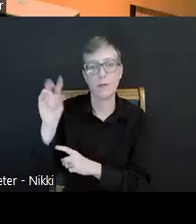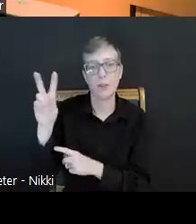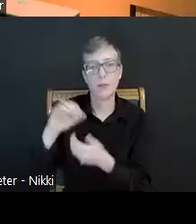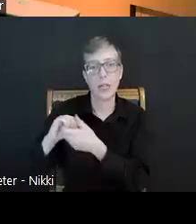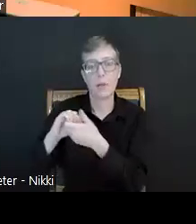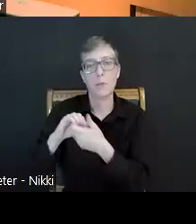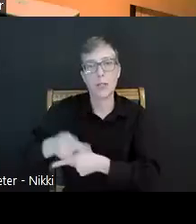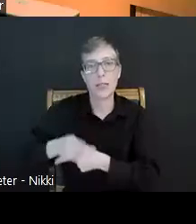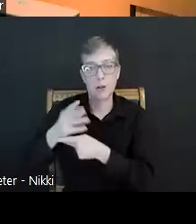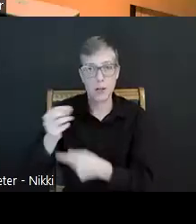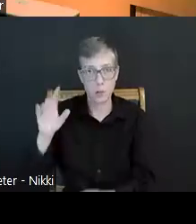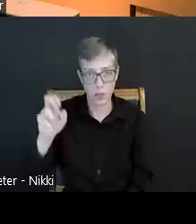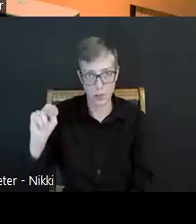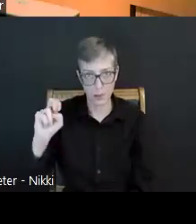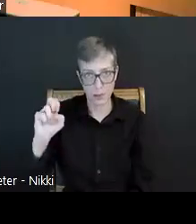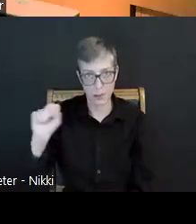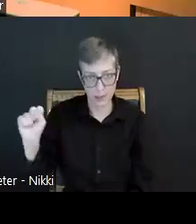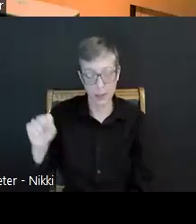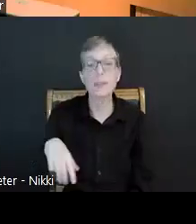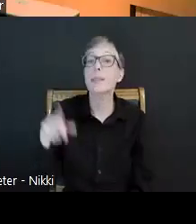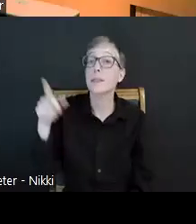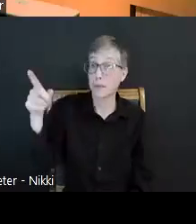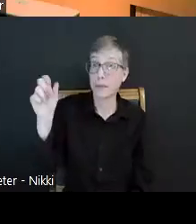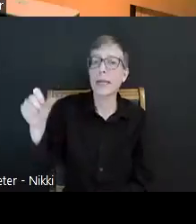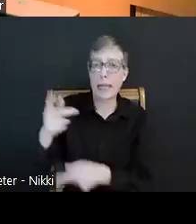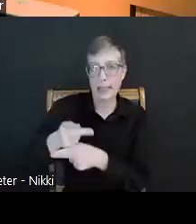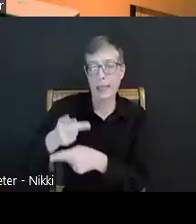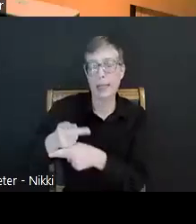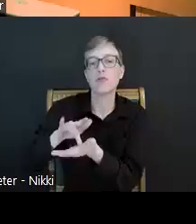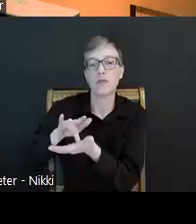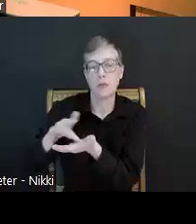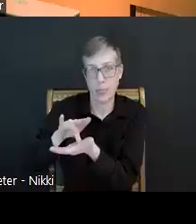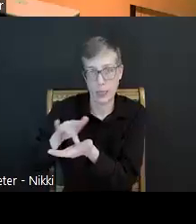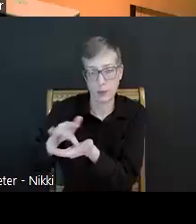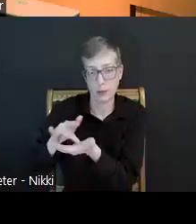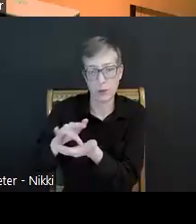as long as patient is currently engaged with us as a therapist um but we also utilize the psychiatric